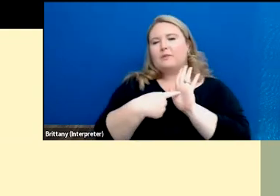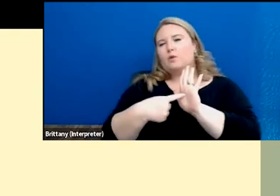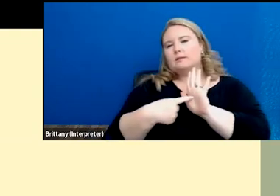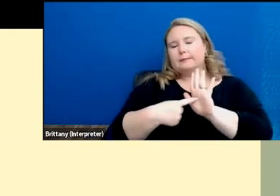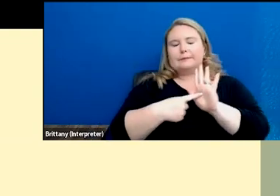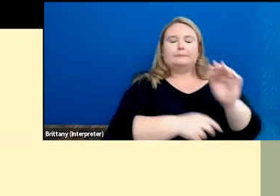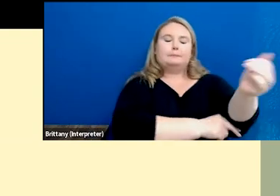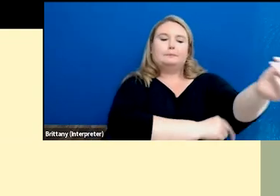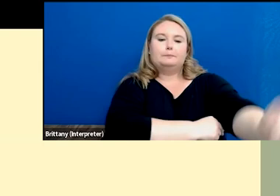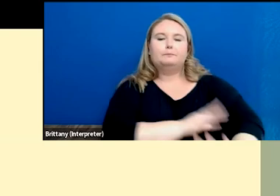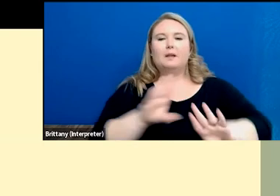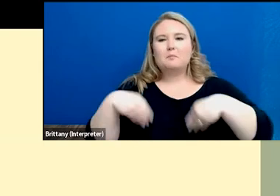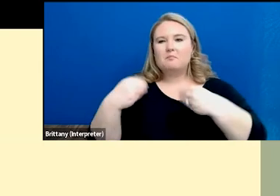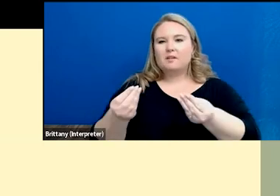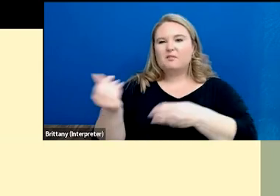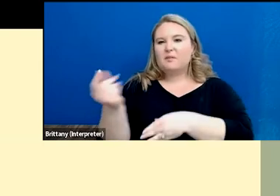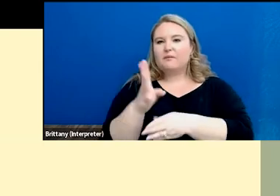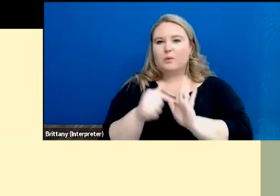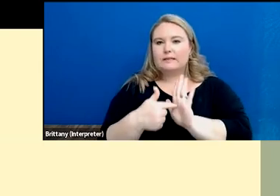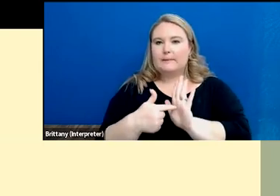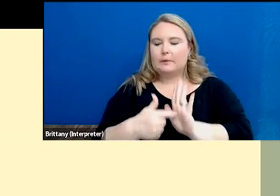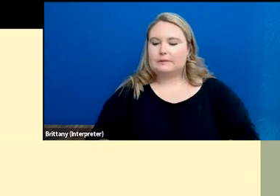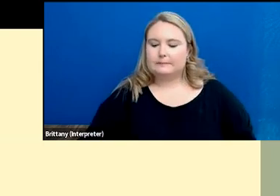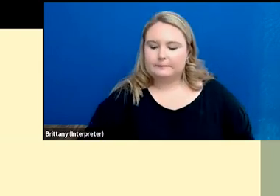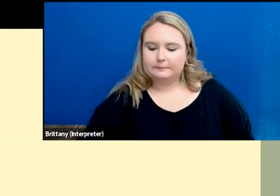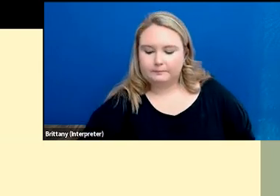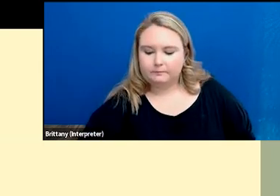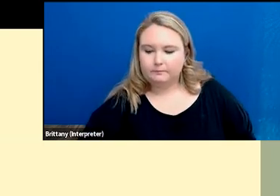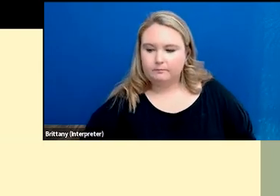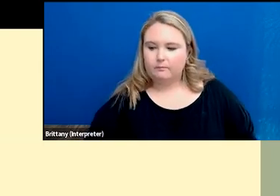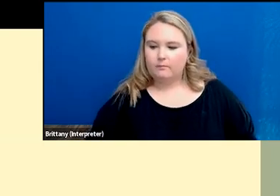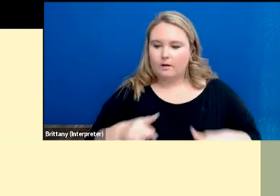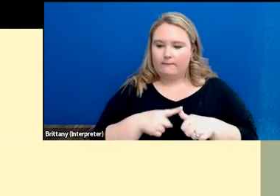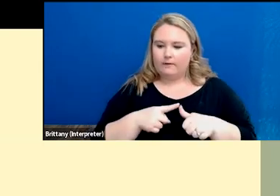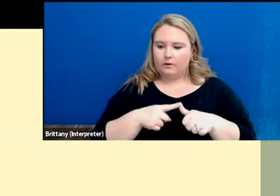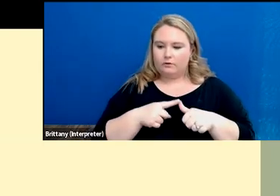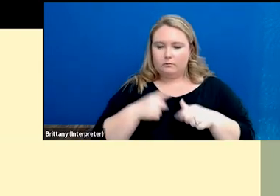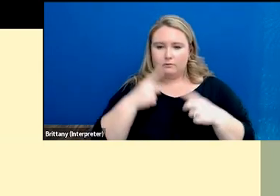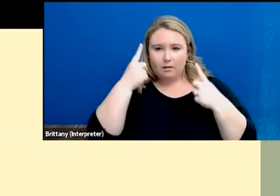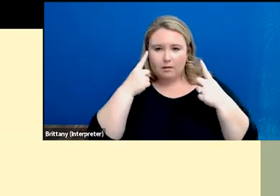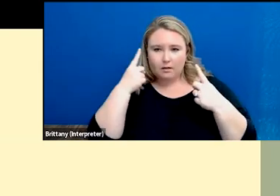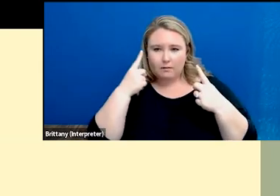So the first example I wanna give you is you think of curb cuts in sidewalks.